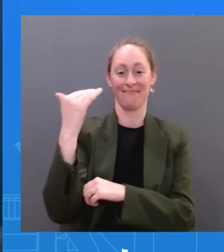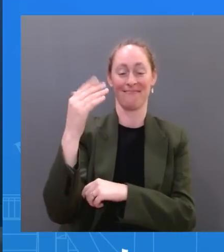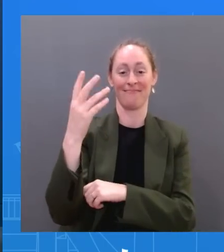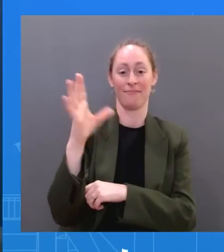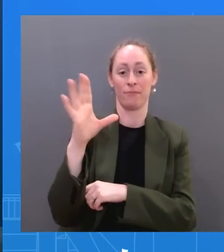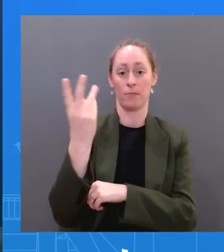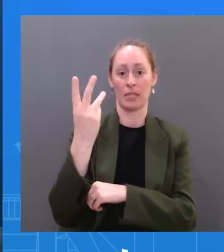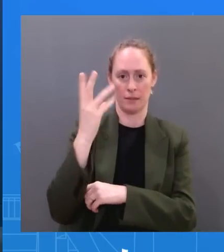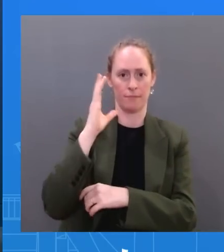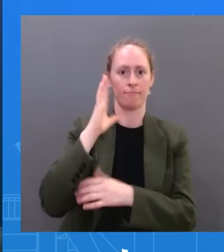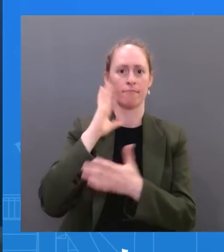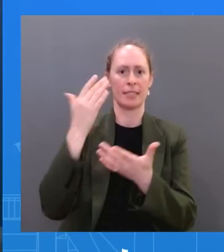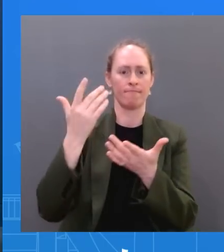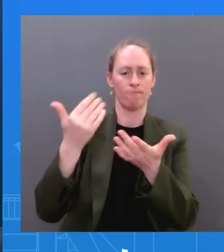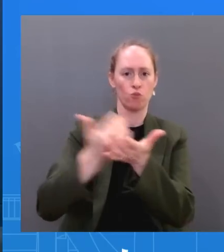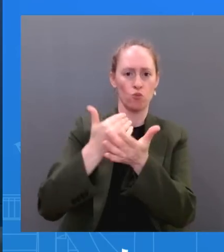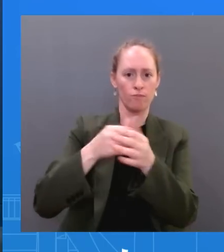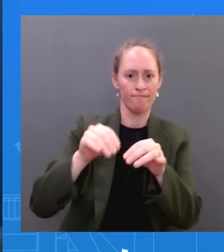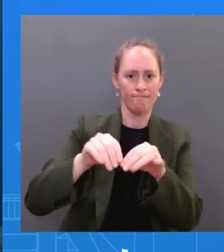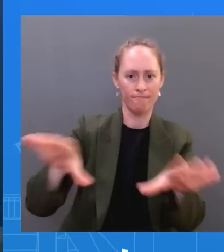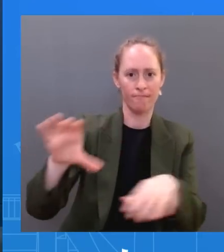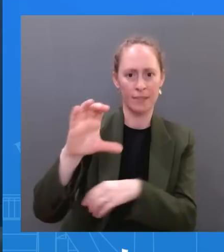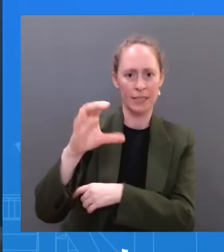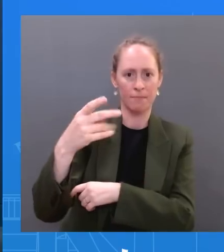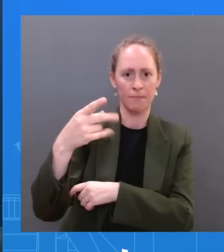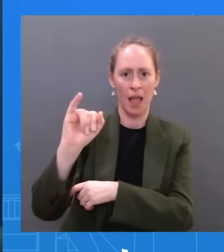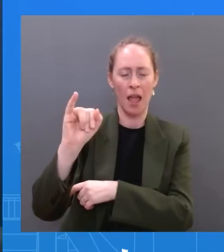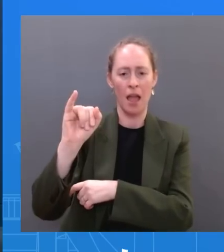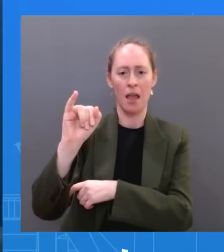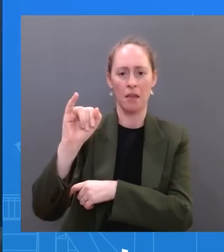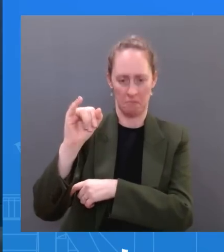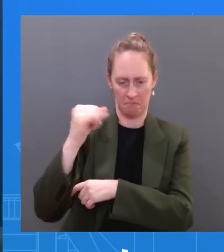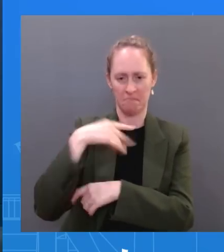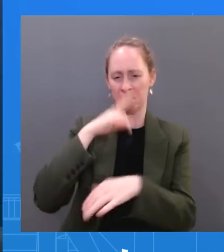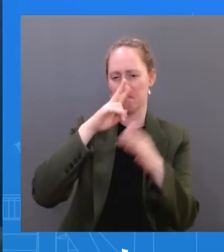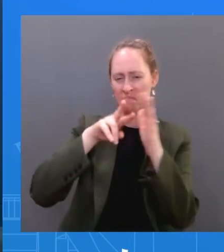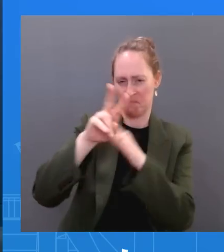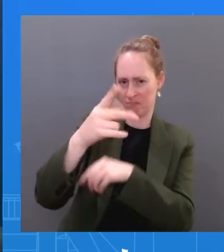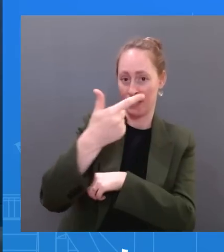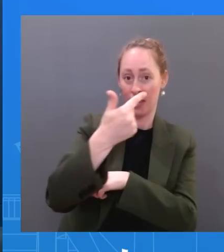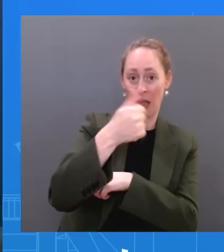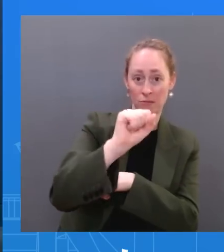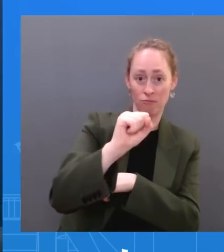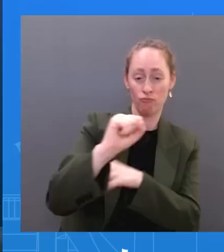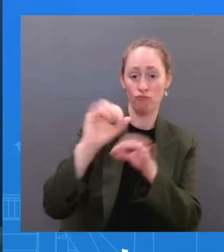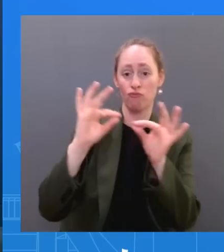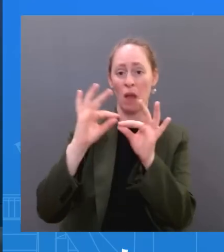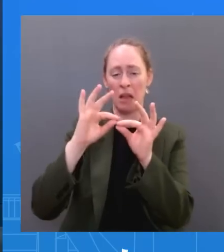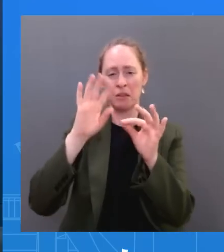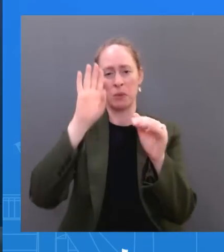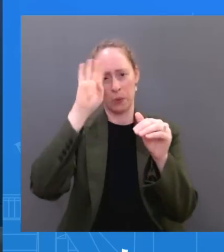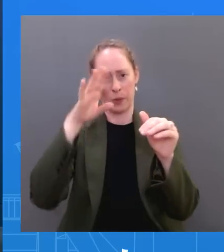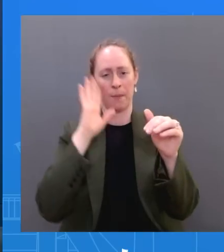which includes gas and food, to be highly elevated, mainly because gas prices were so elevated in June.